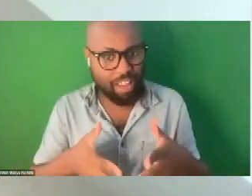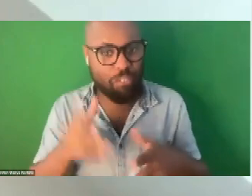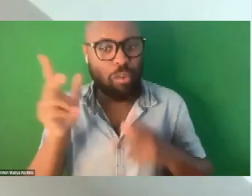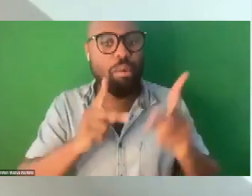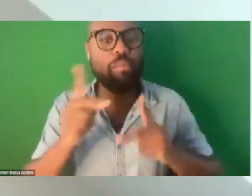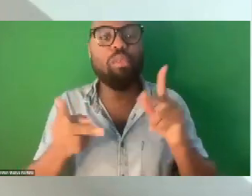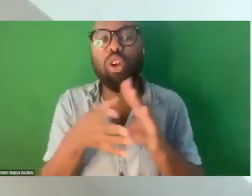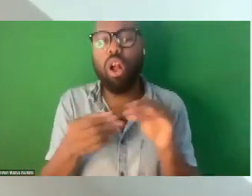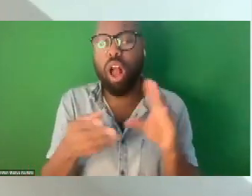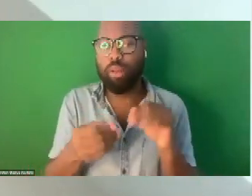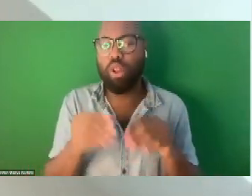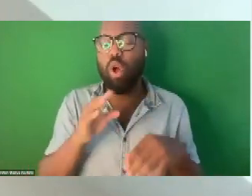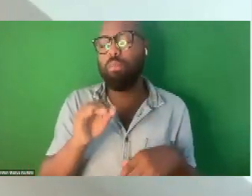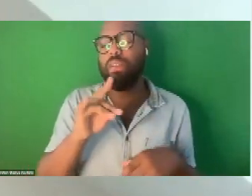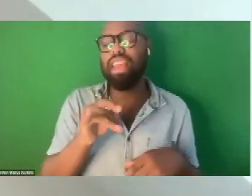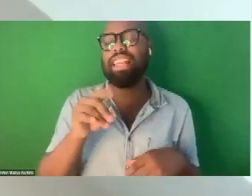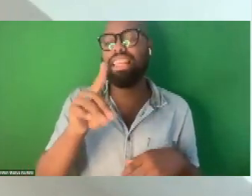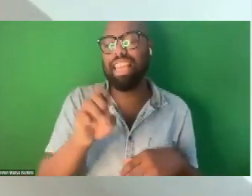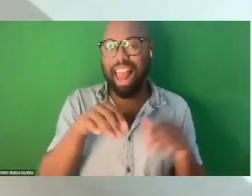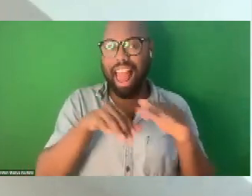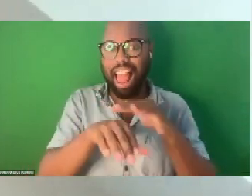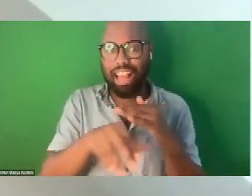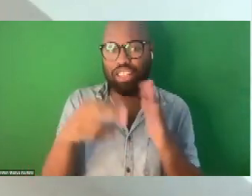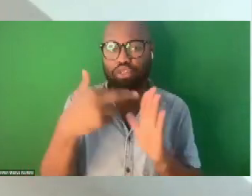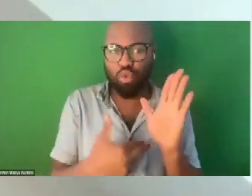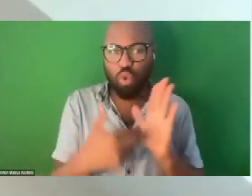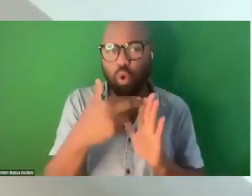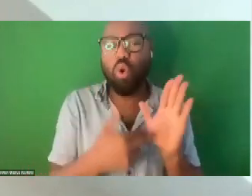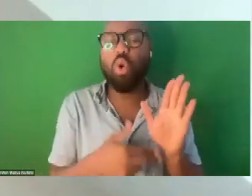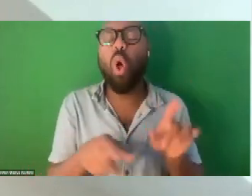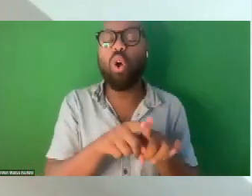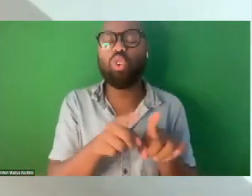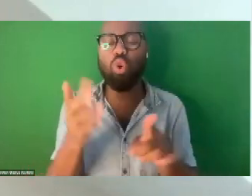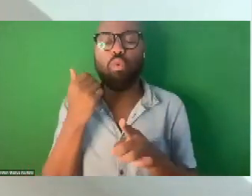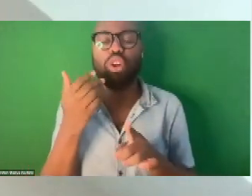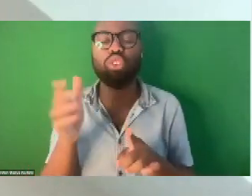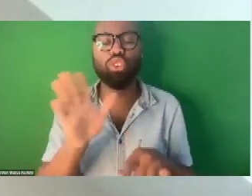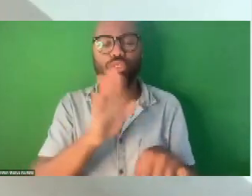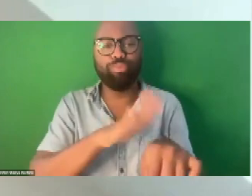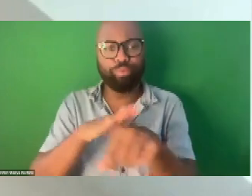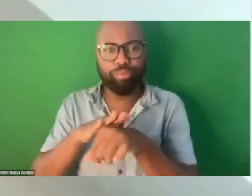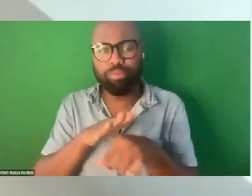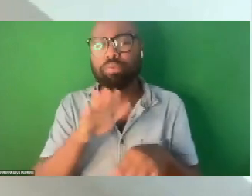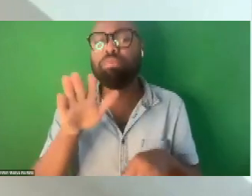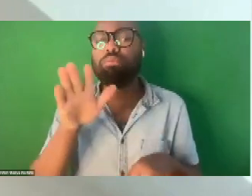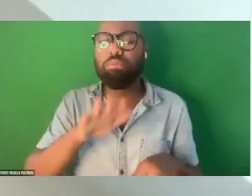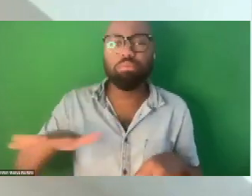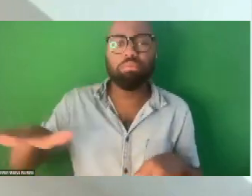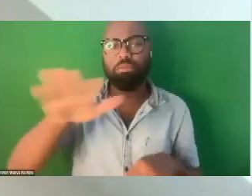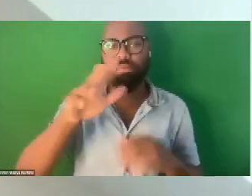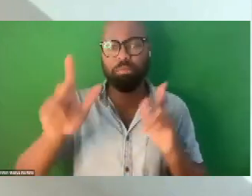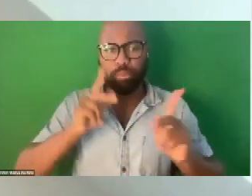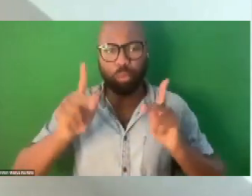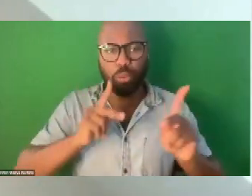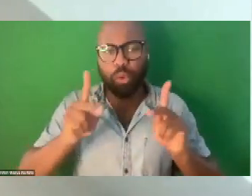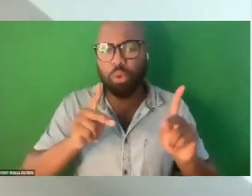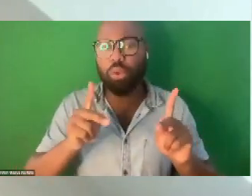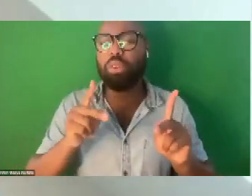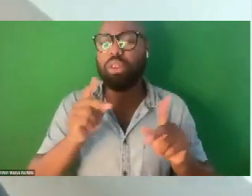And I will just flag that there are folks in, some bad actors who